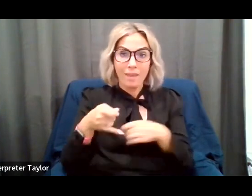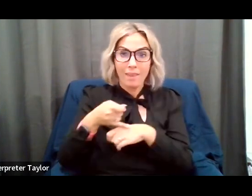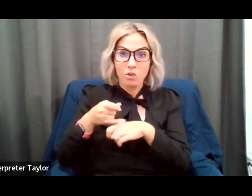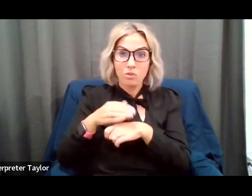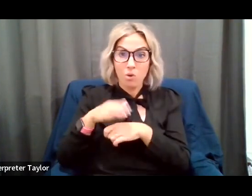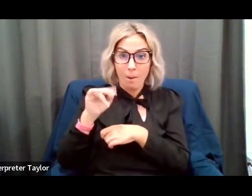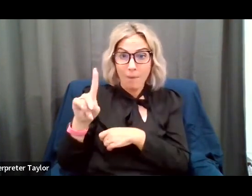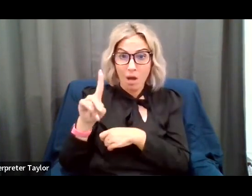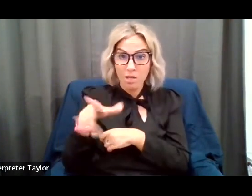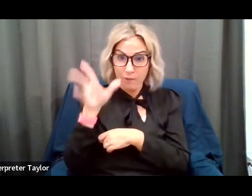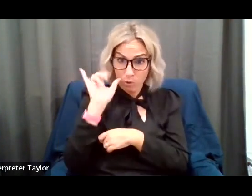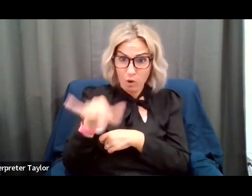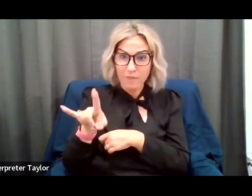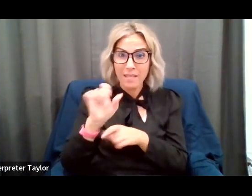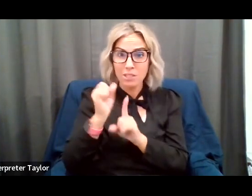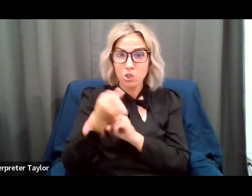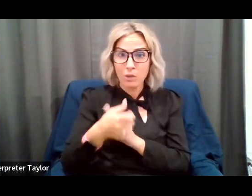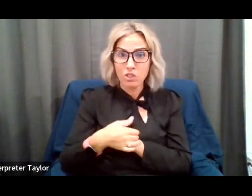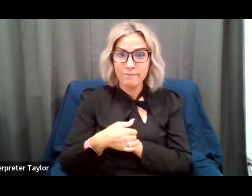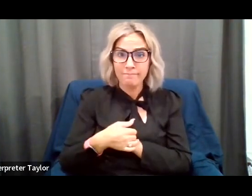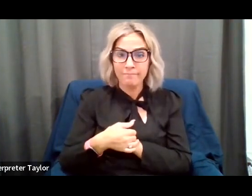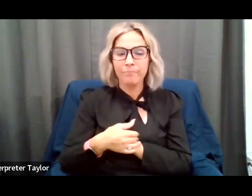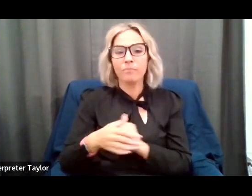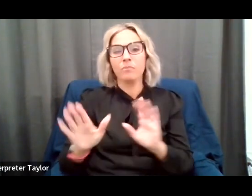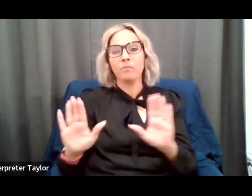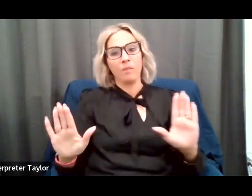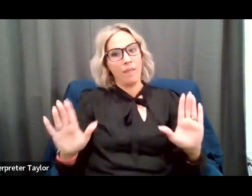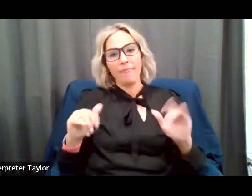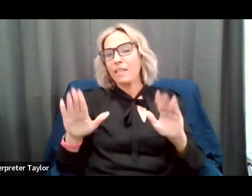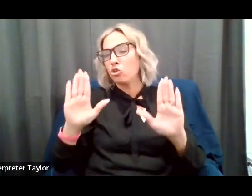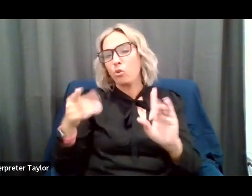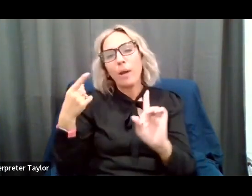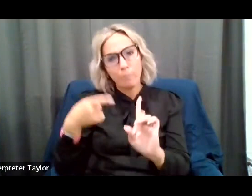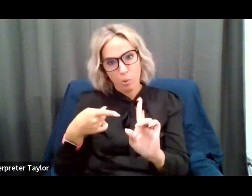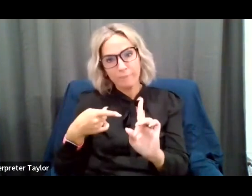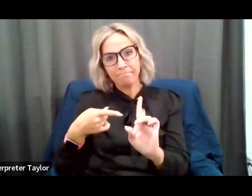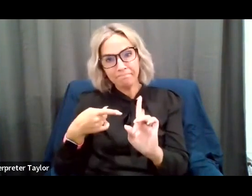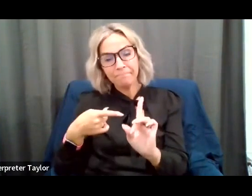You ever hear that situation? Oh, sir, That's a great point. And state law now